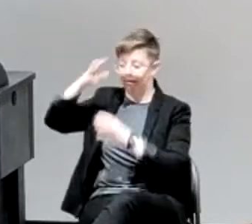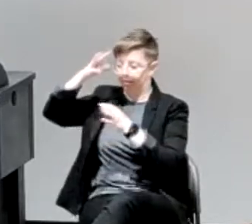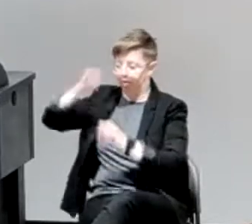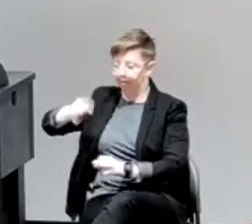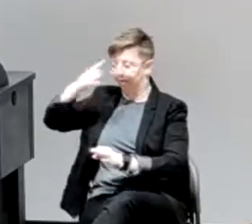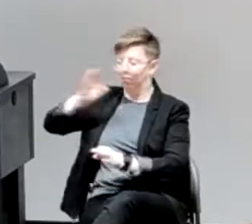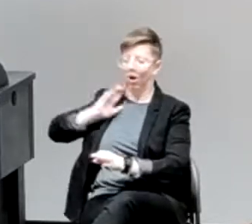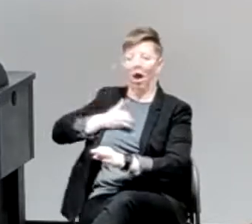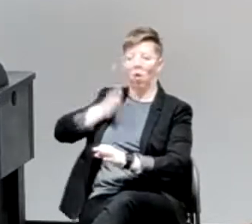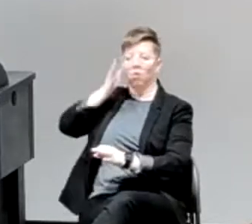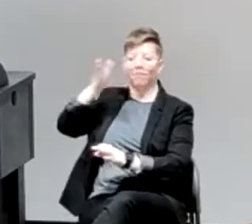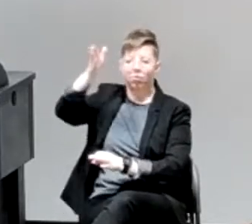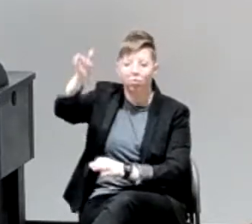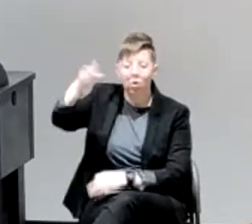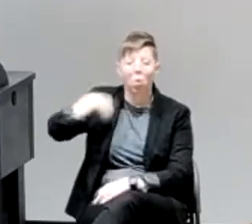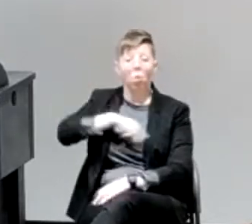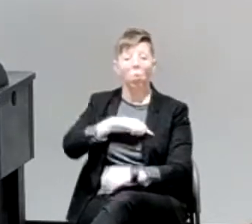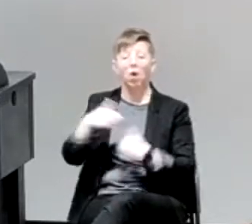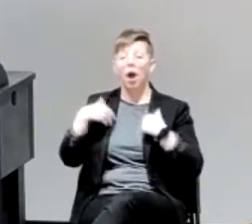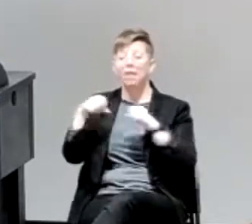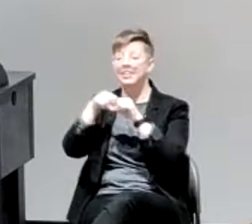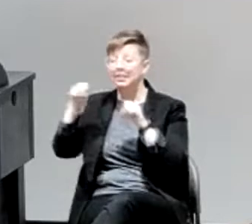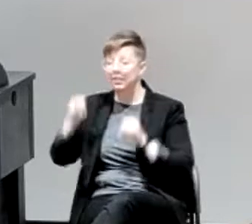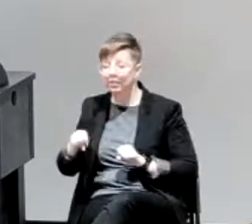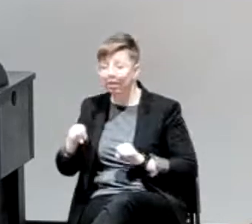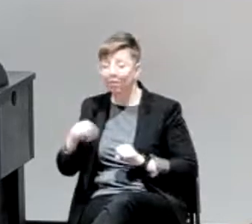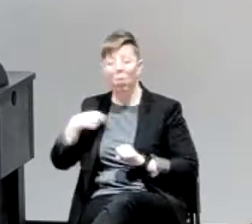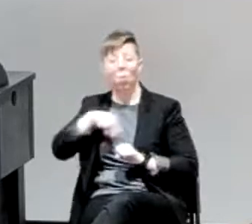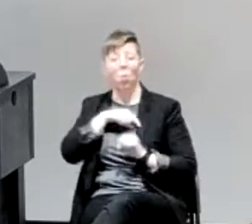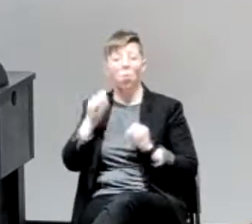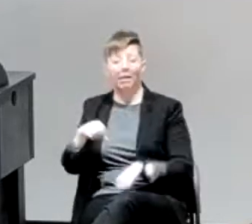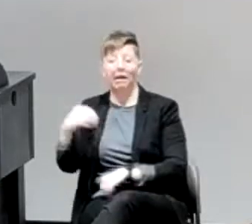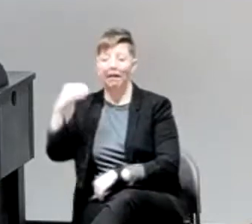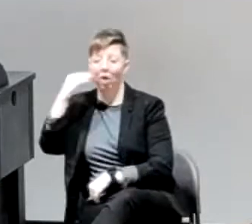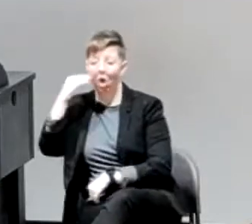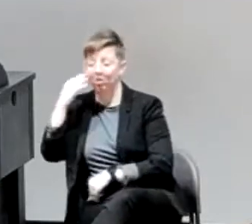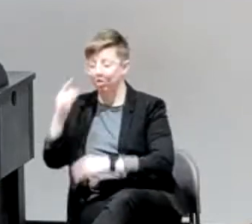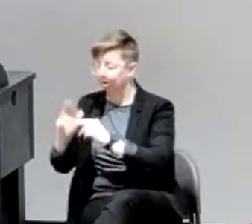so, we have a convoluteed history that is simply a part of our past.